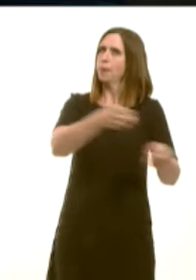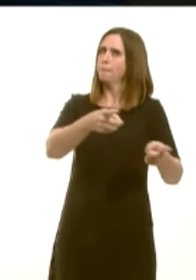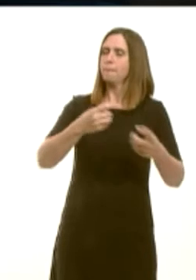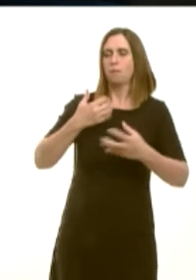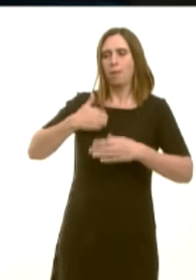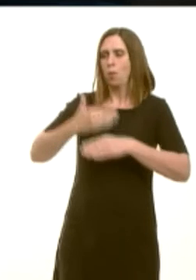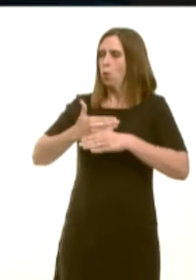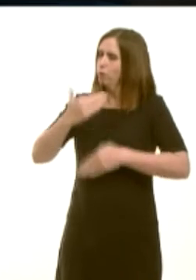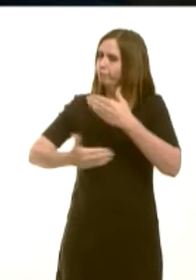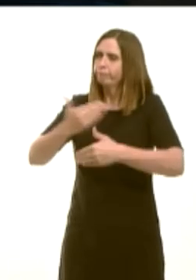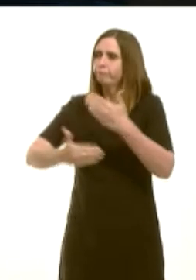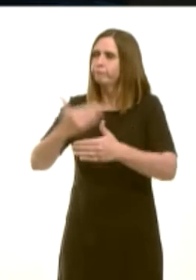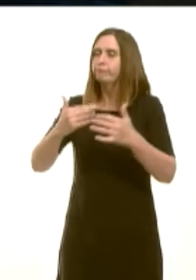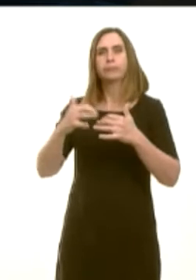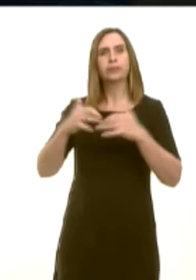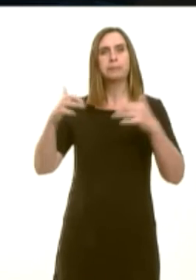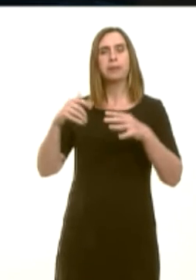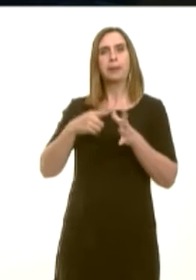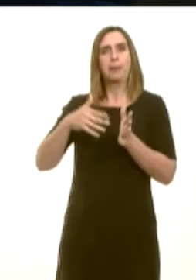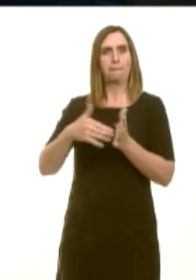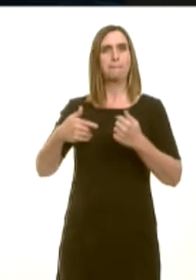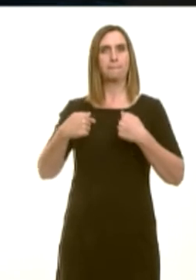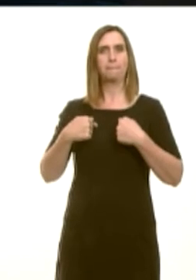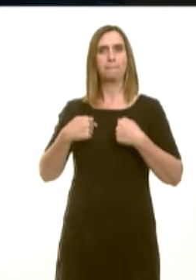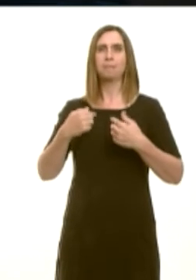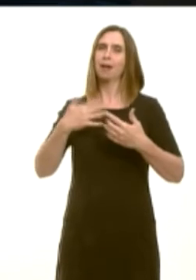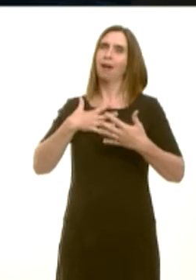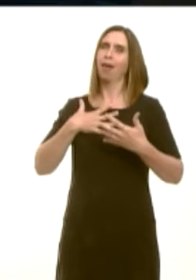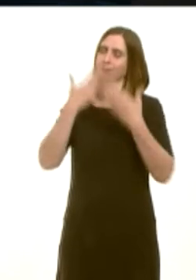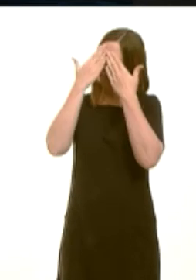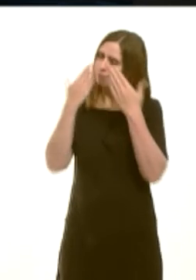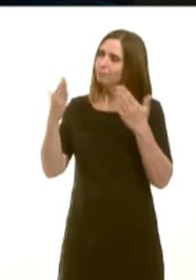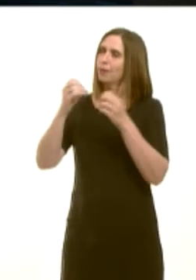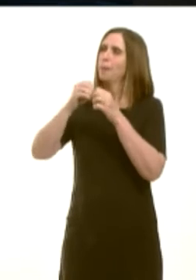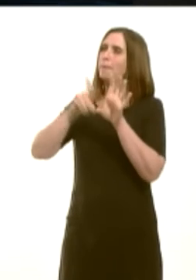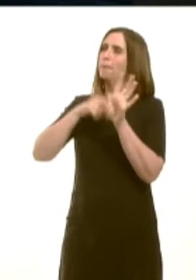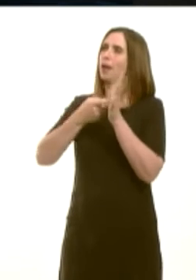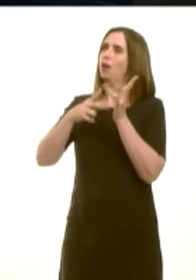Altaf Hussain: May I pay tribute to Byron Davies, now Member of Parliament for Gower?